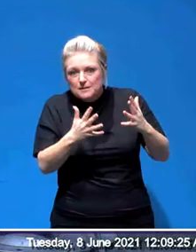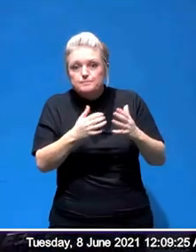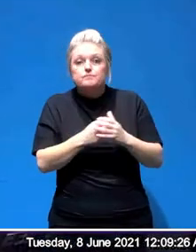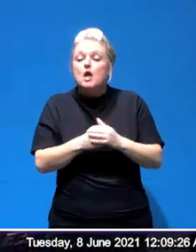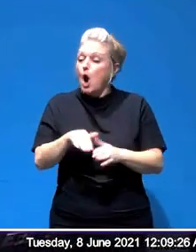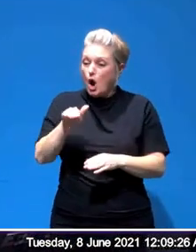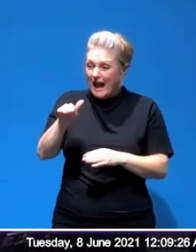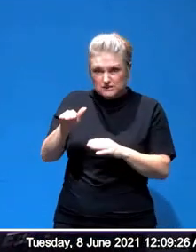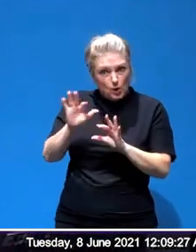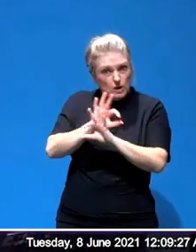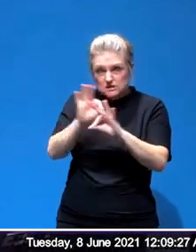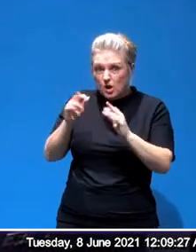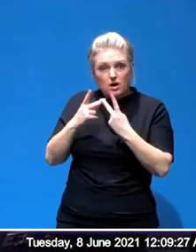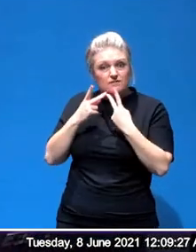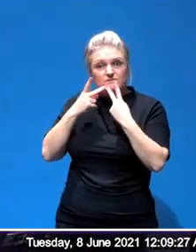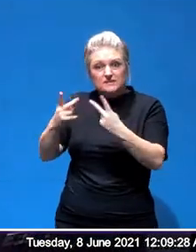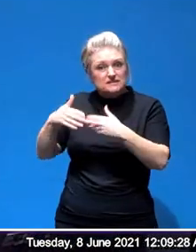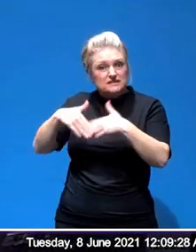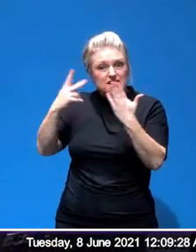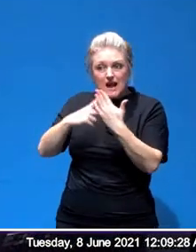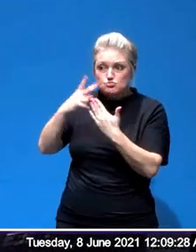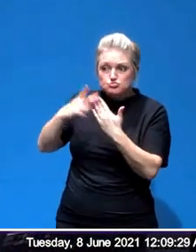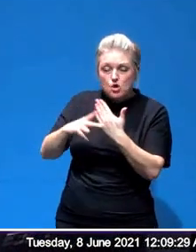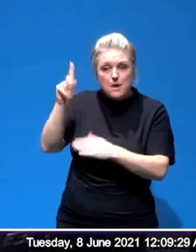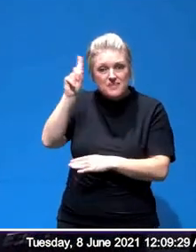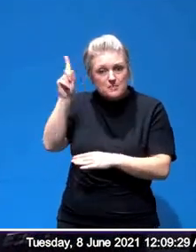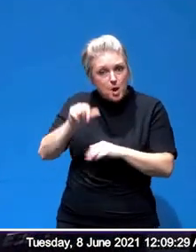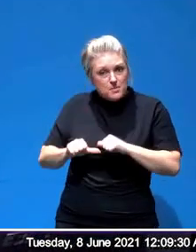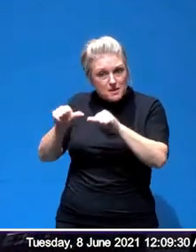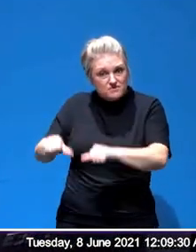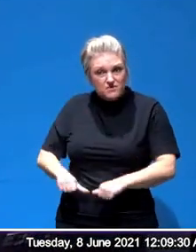No, we actually chose to take him out of day program.